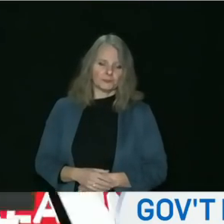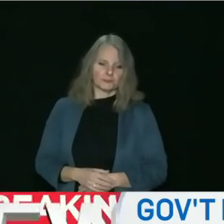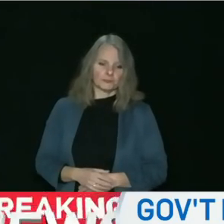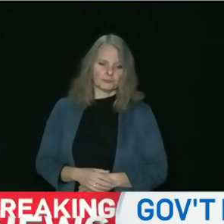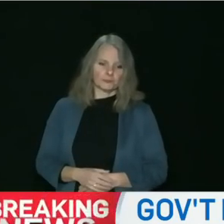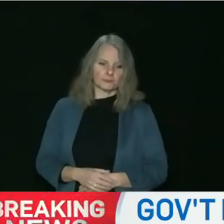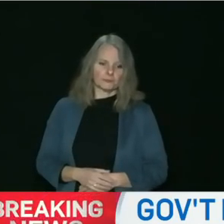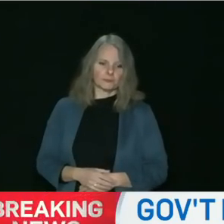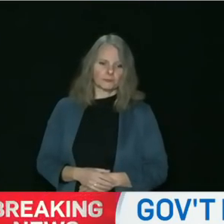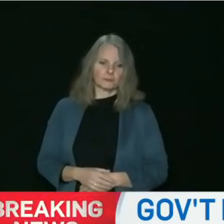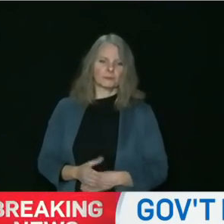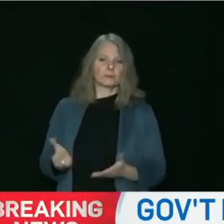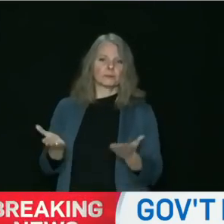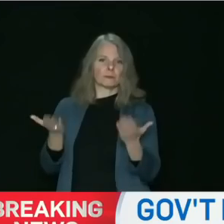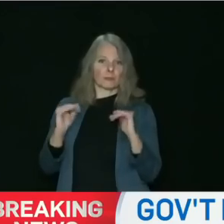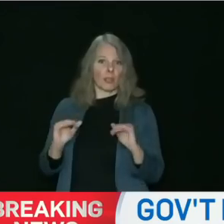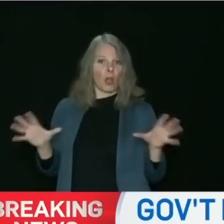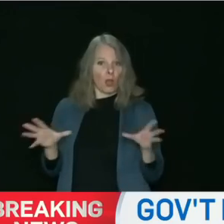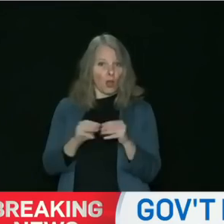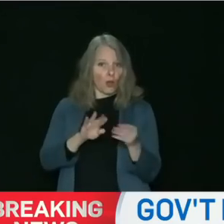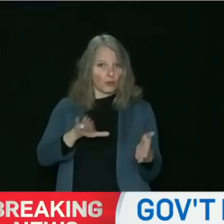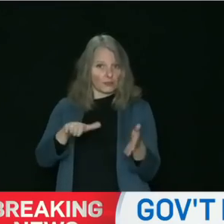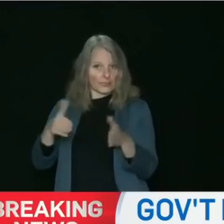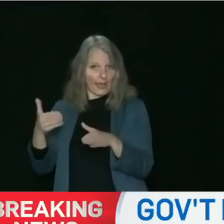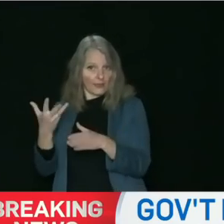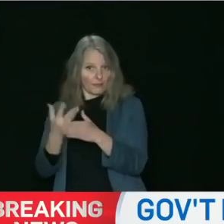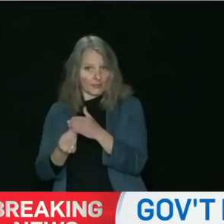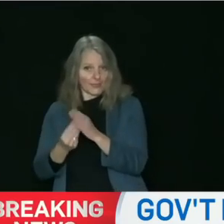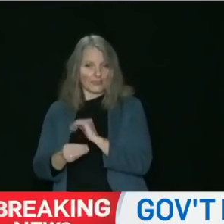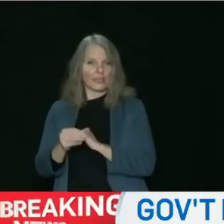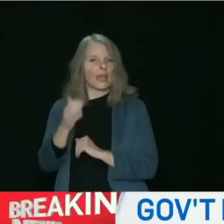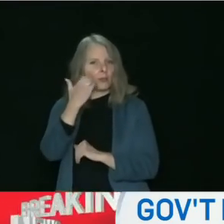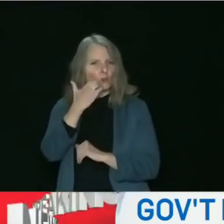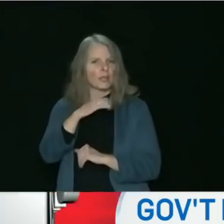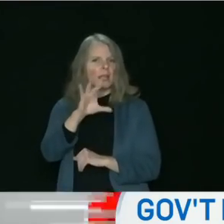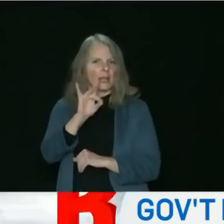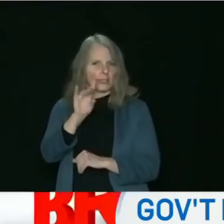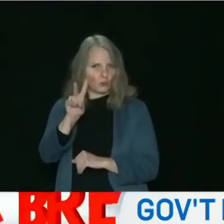HOSPITALIZATIONS AND THE NUMBER OF PEOPLE IN THE ICU HAS DOUBLED